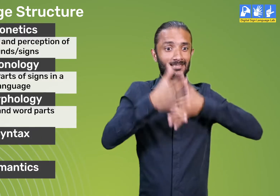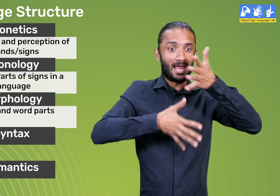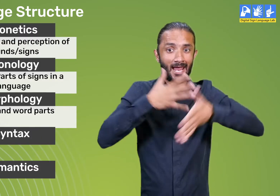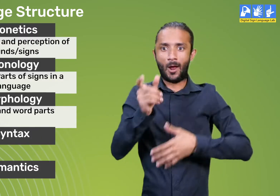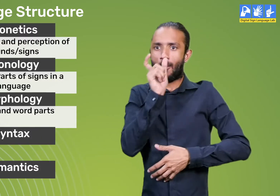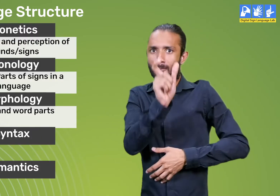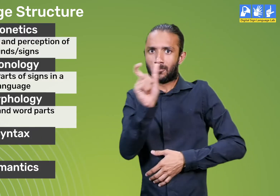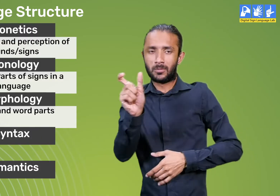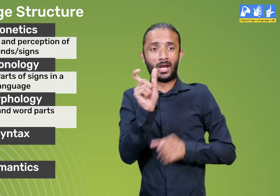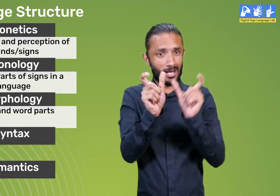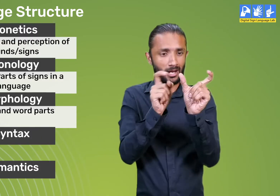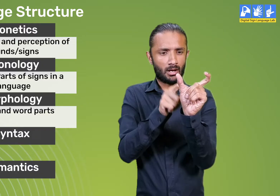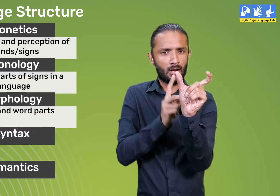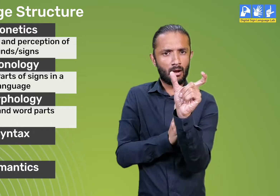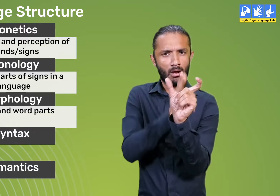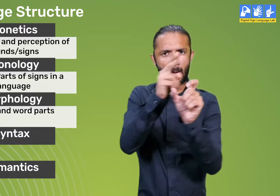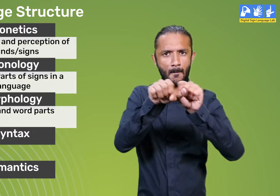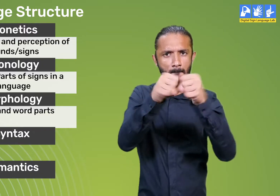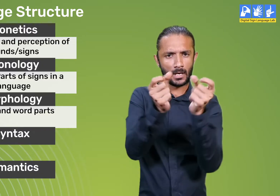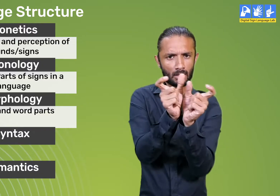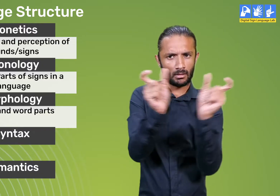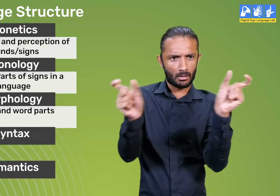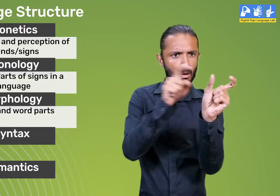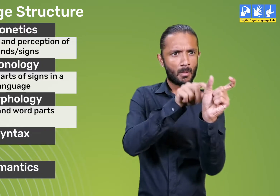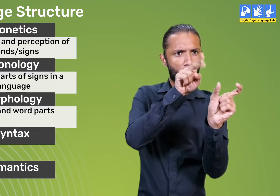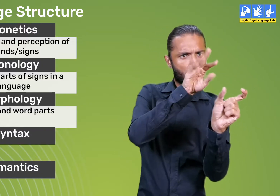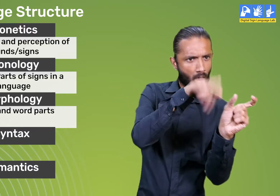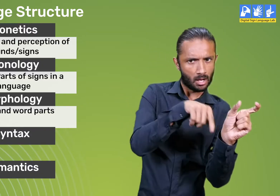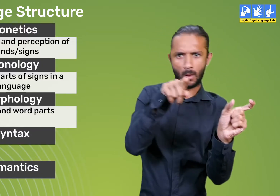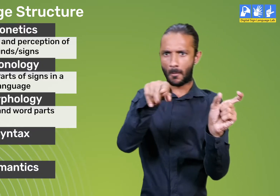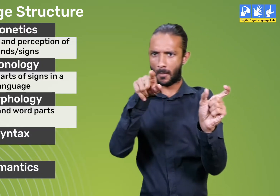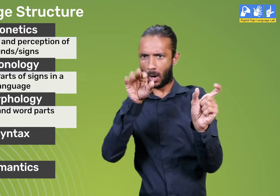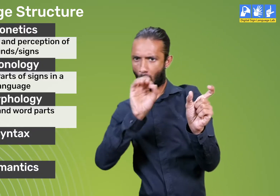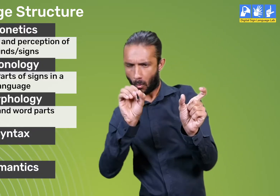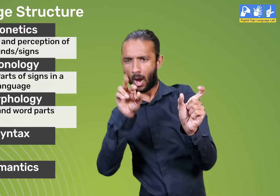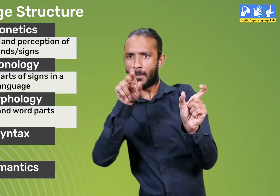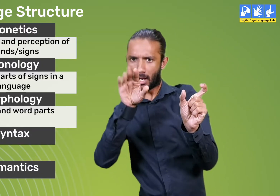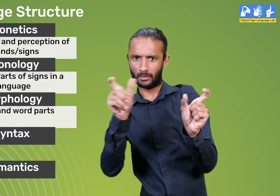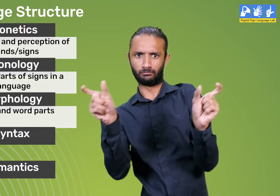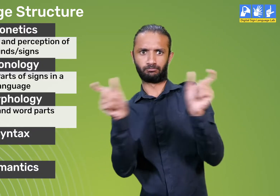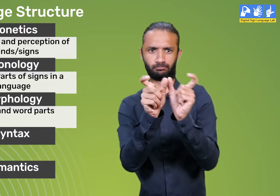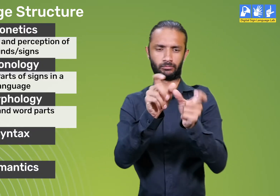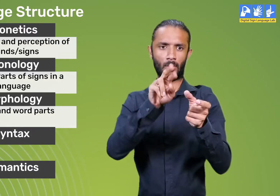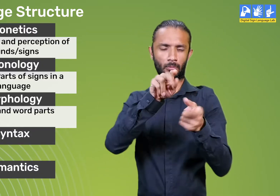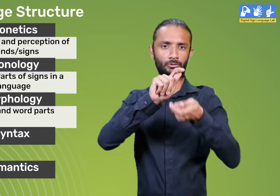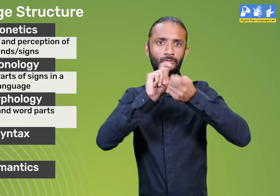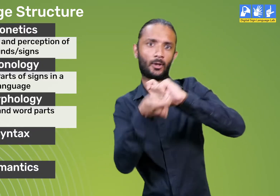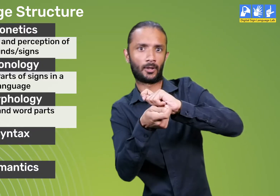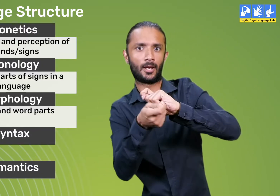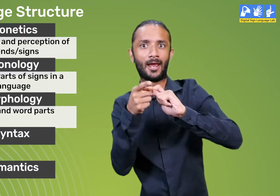it is the study of meaningful sound sequence .